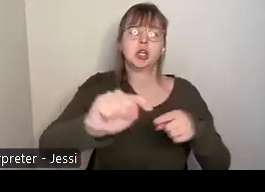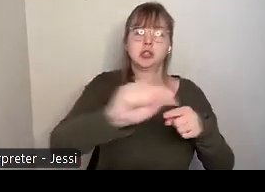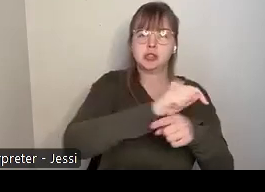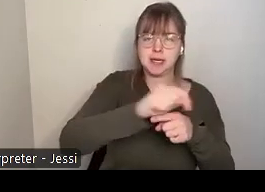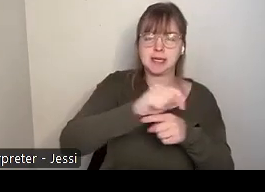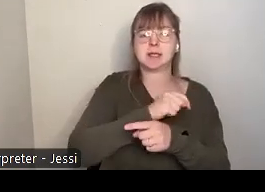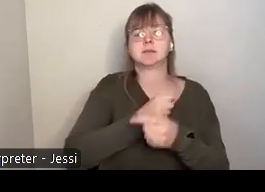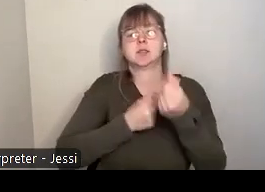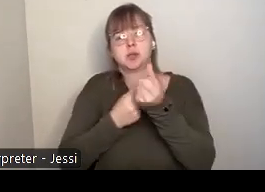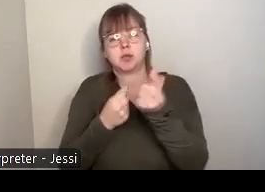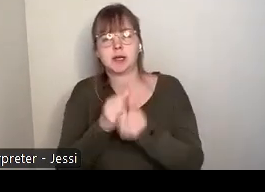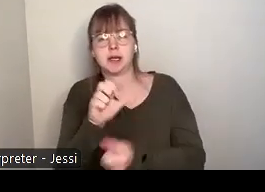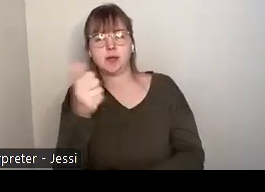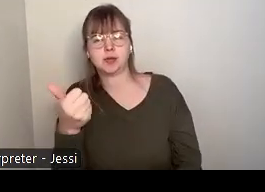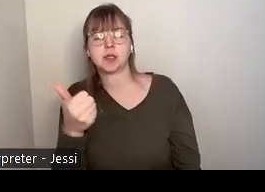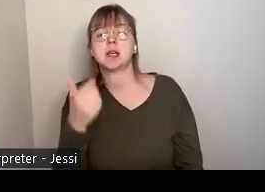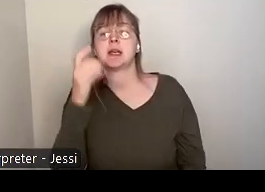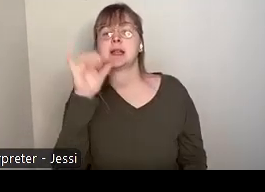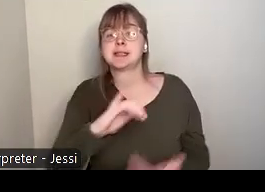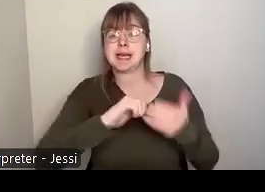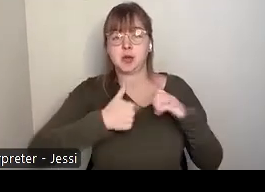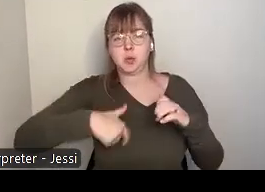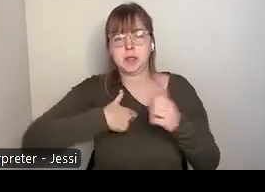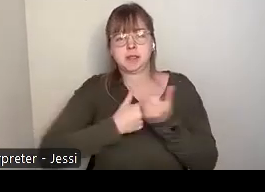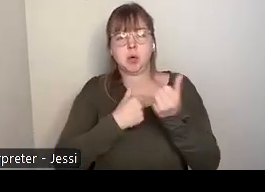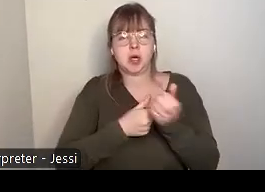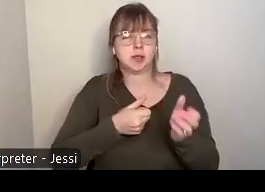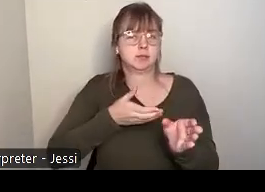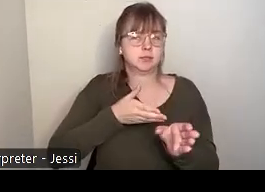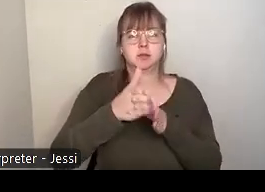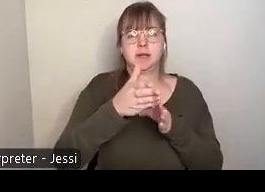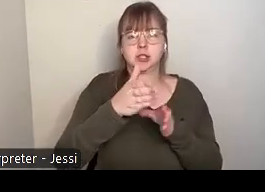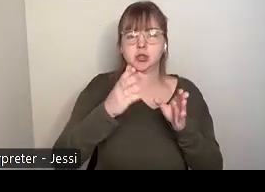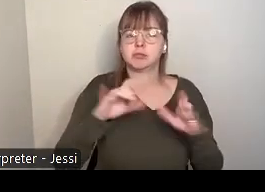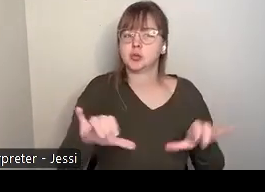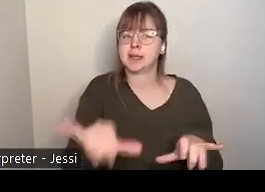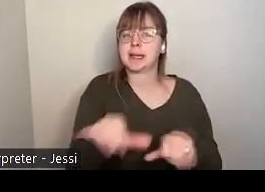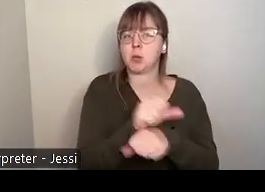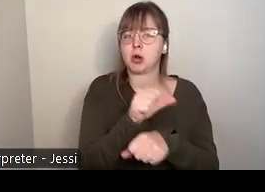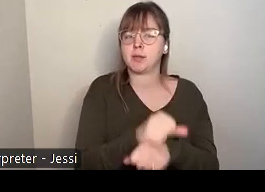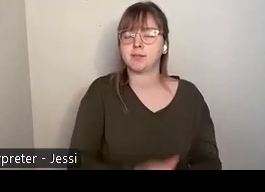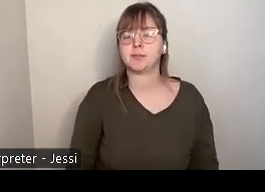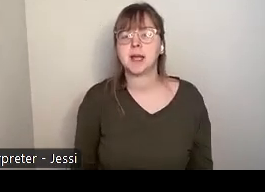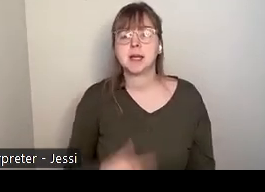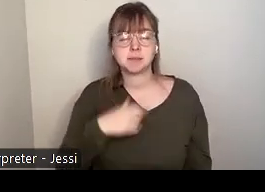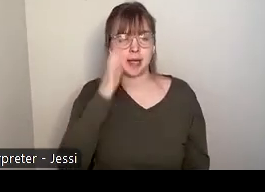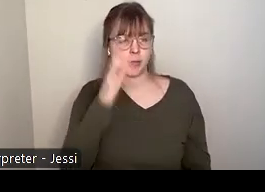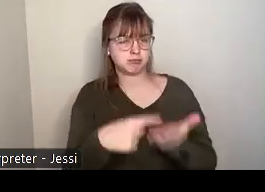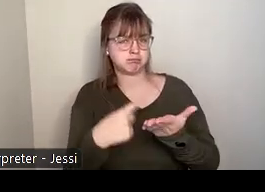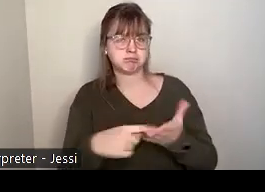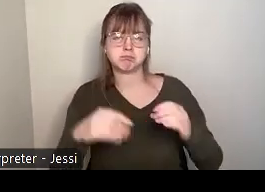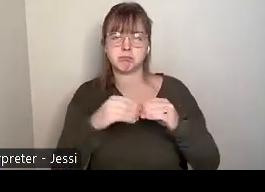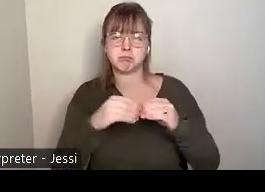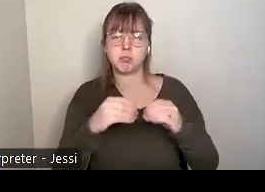process how are we supporting providers who are doing this work I'll talk a little bit about that